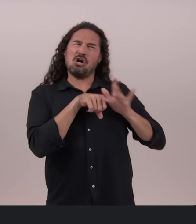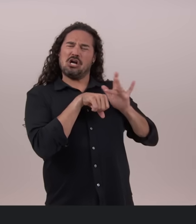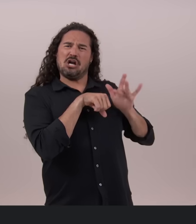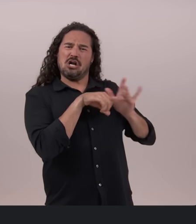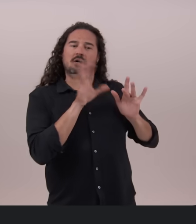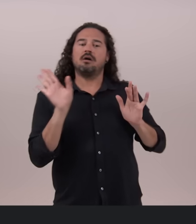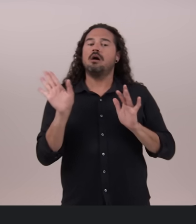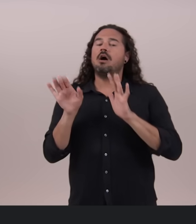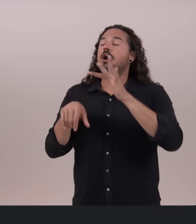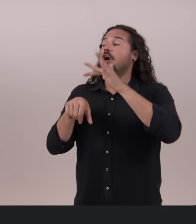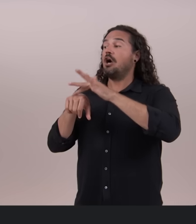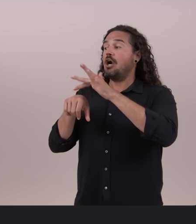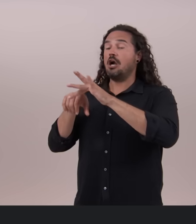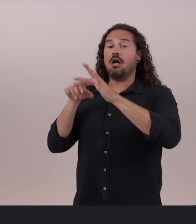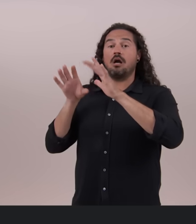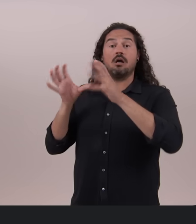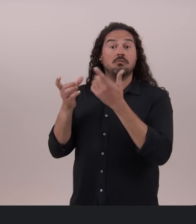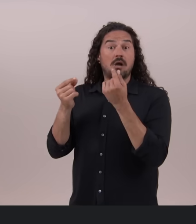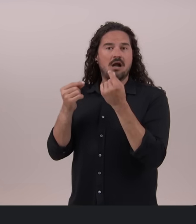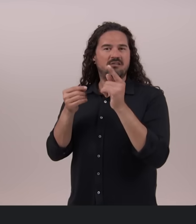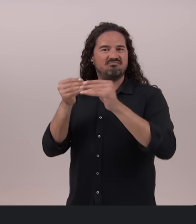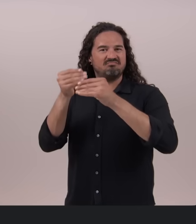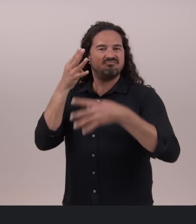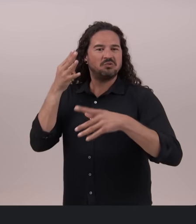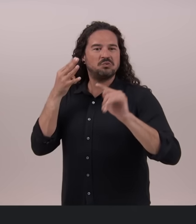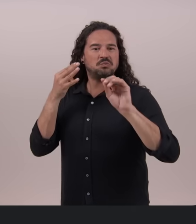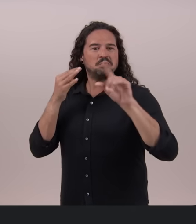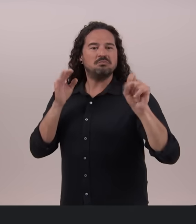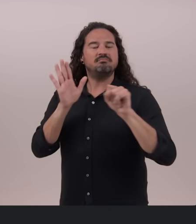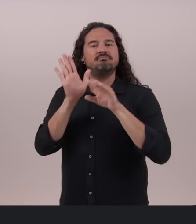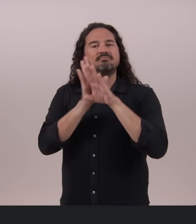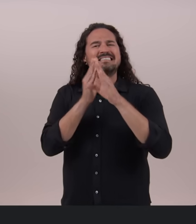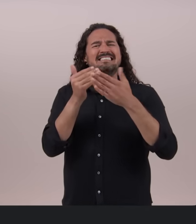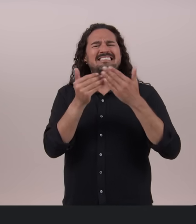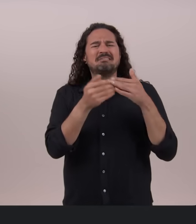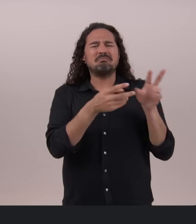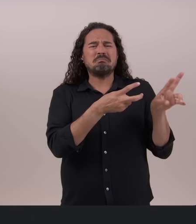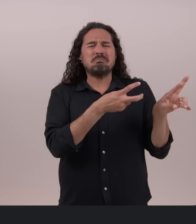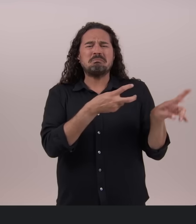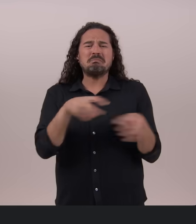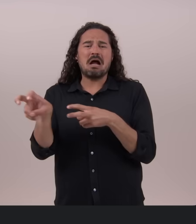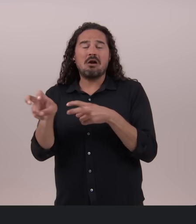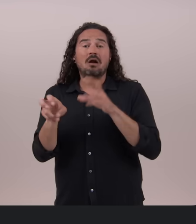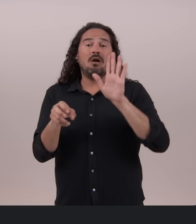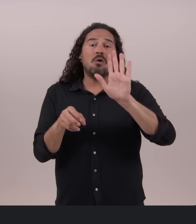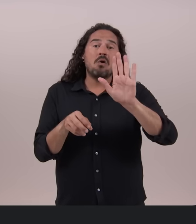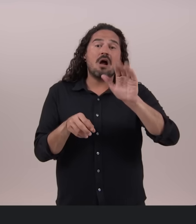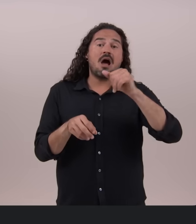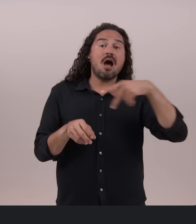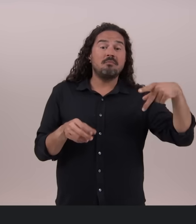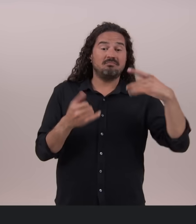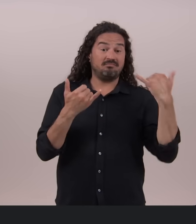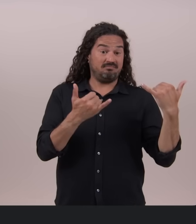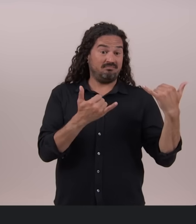A suite of tools to easily migrate and extend your app to Android, regardless of whether your source is